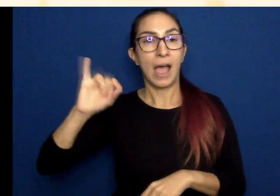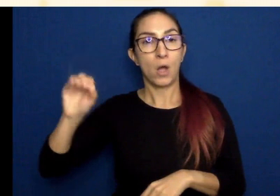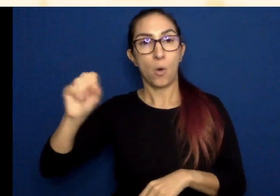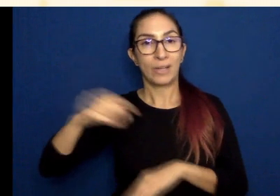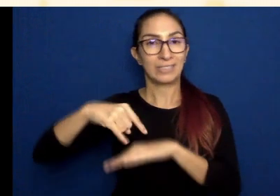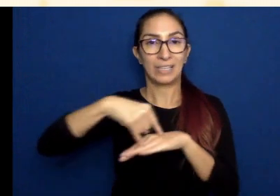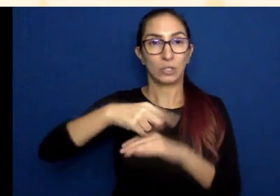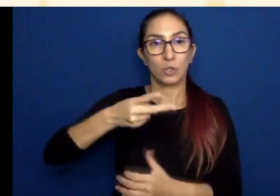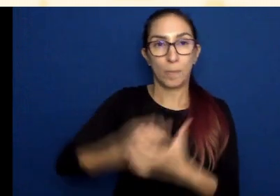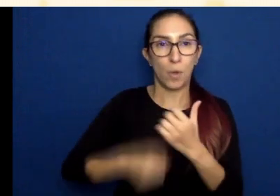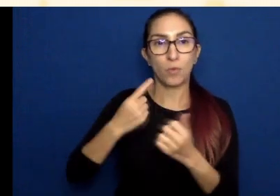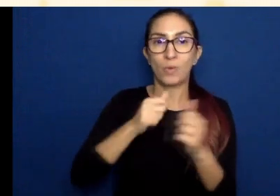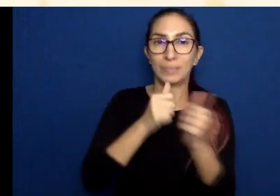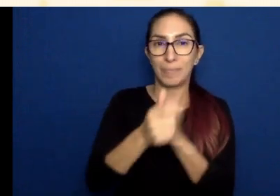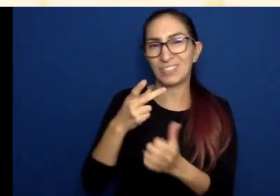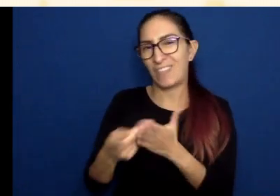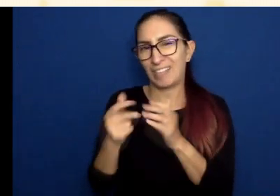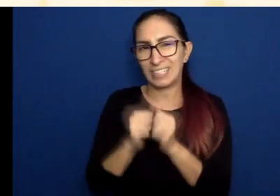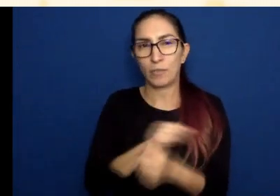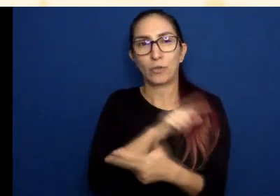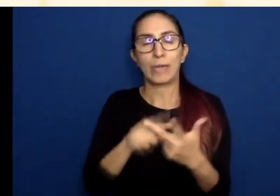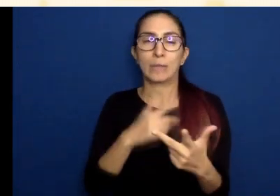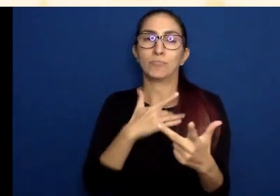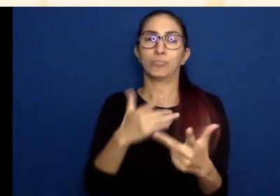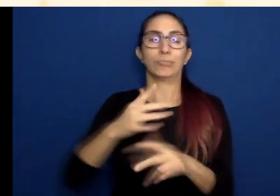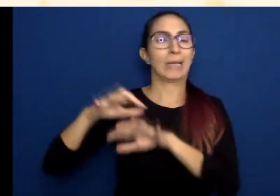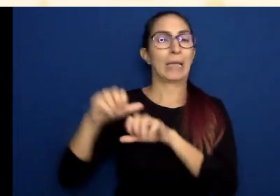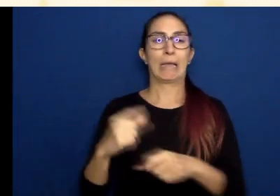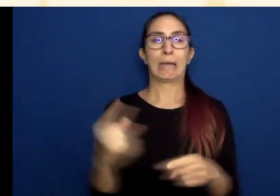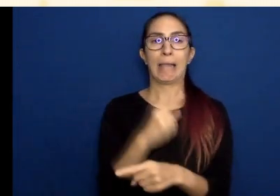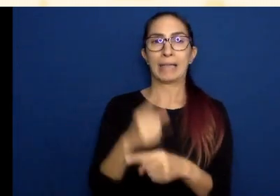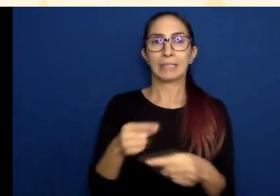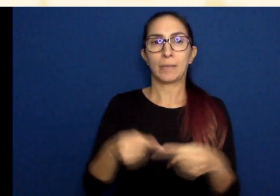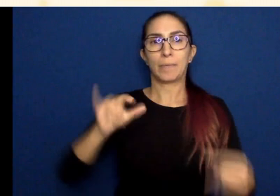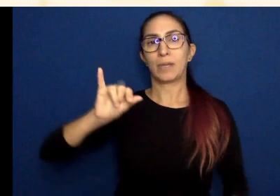And classic invert doesn't tend to provide any additional testing information to smart invert.